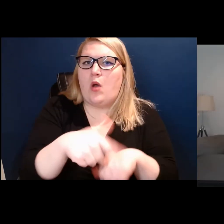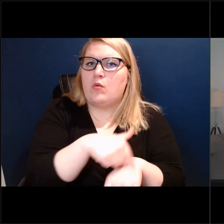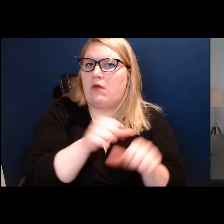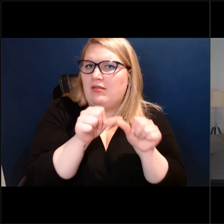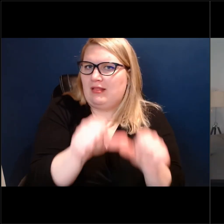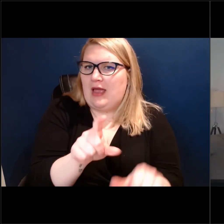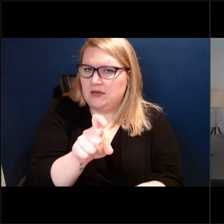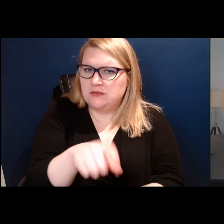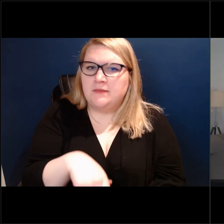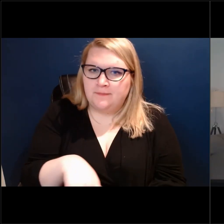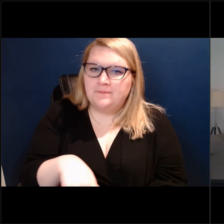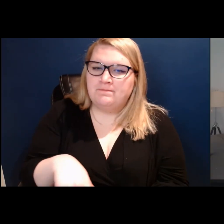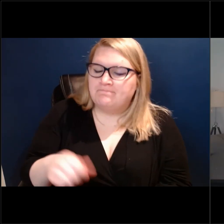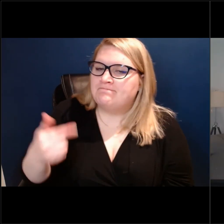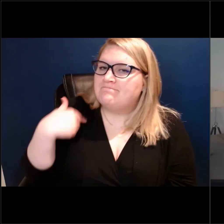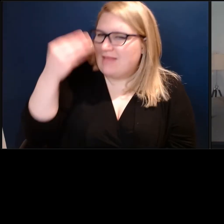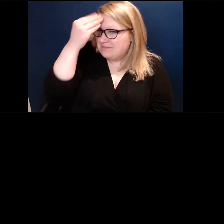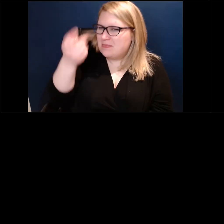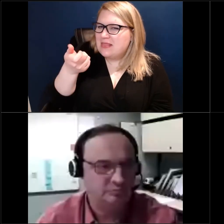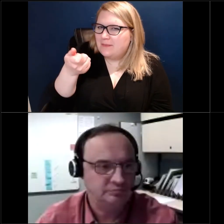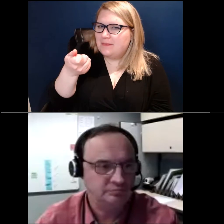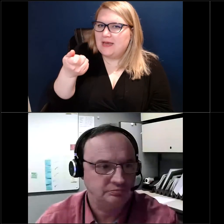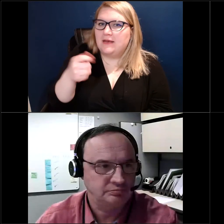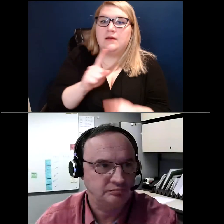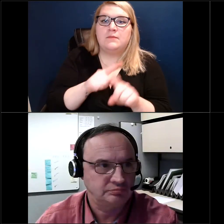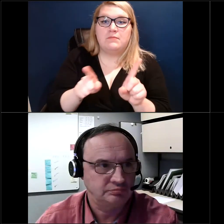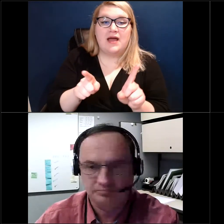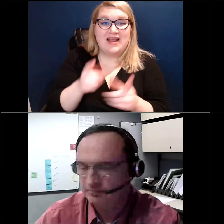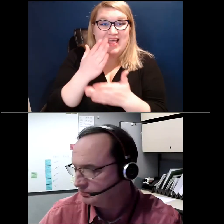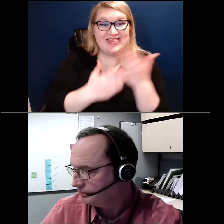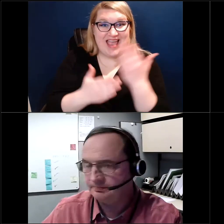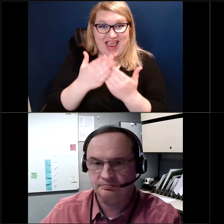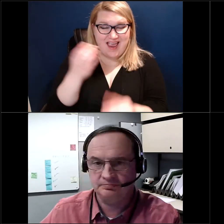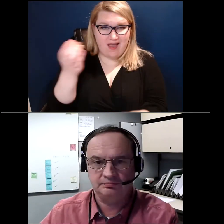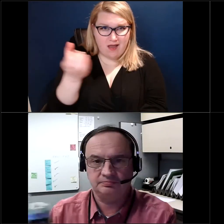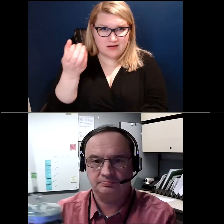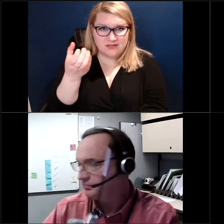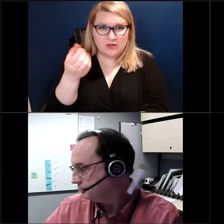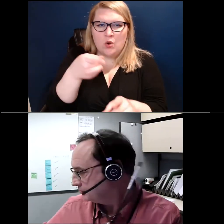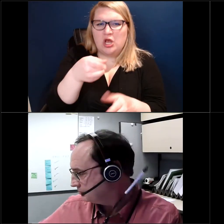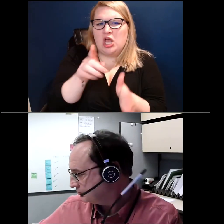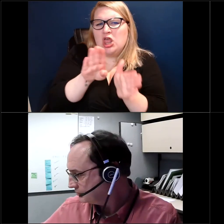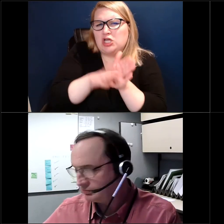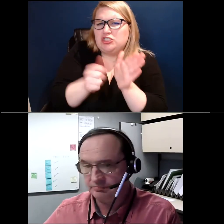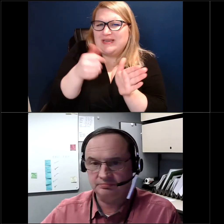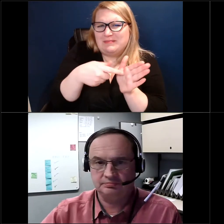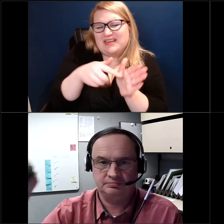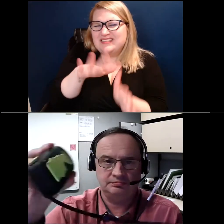I mentioned it a little bit, but I go into it more. The handhelds are the least expensive, about $200